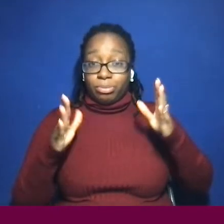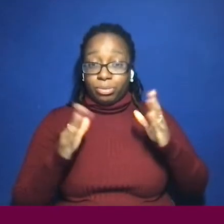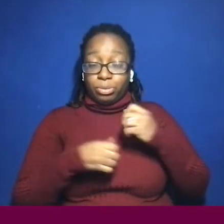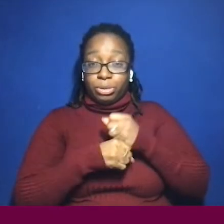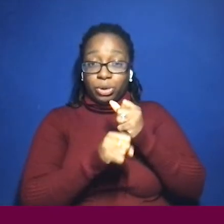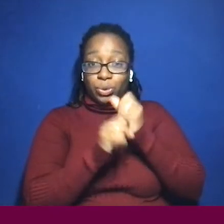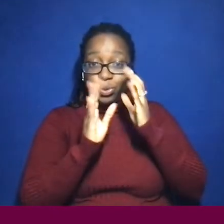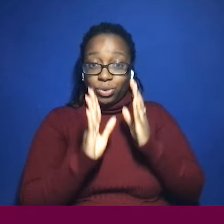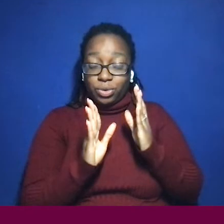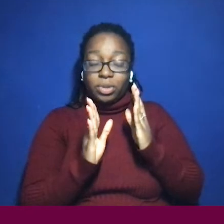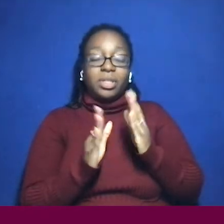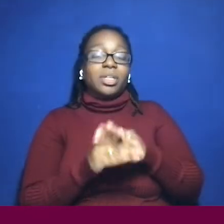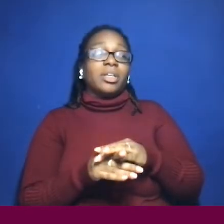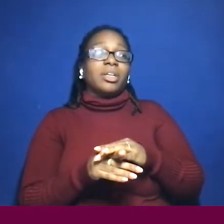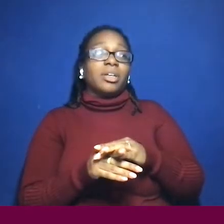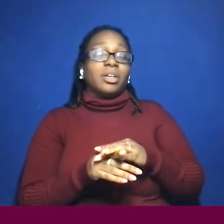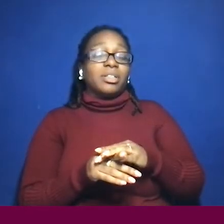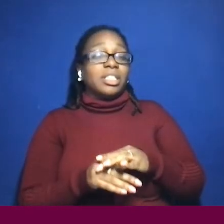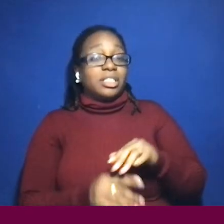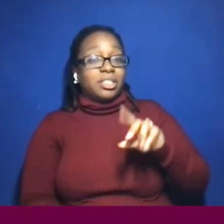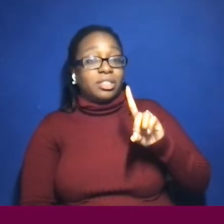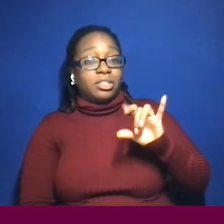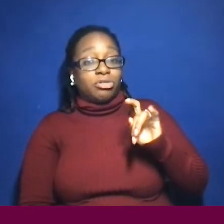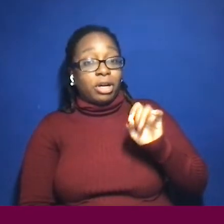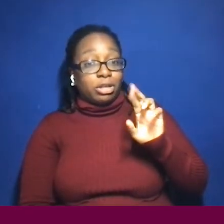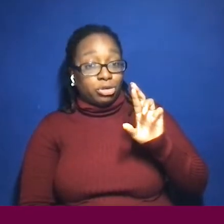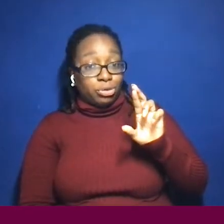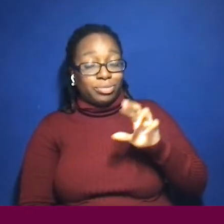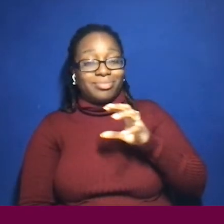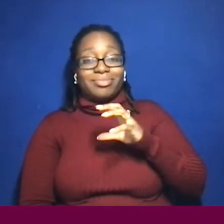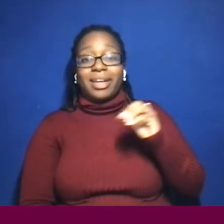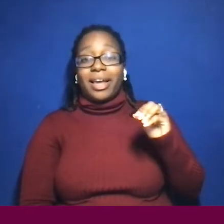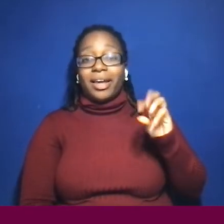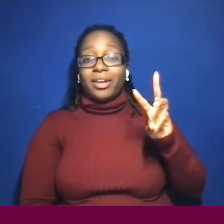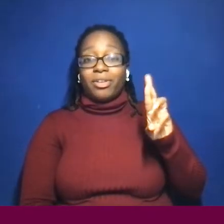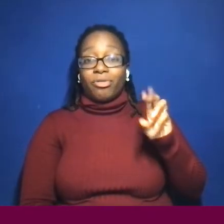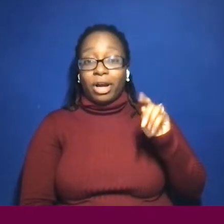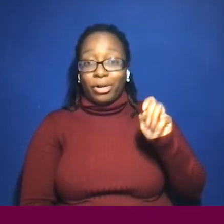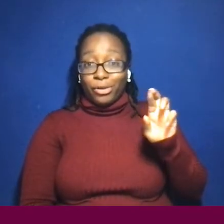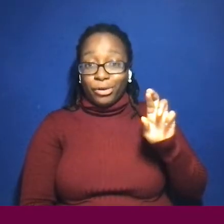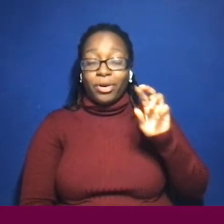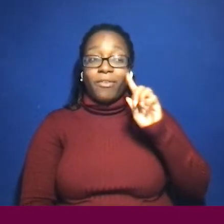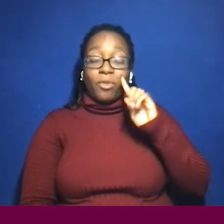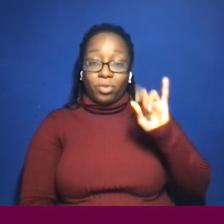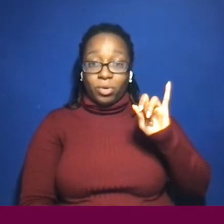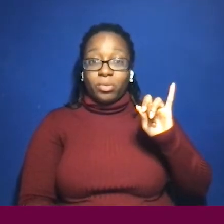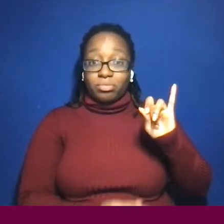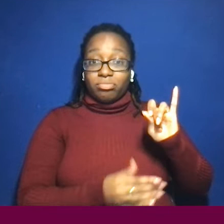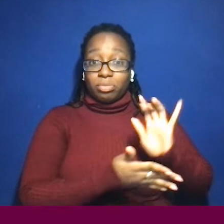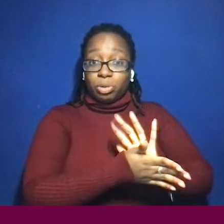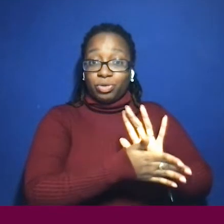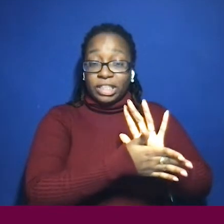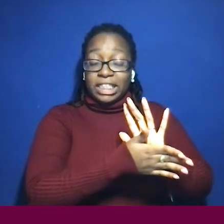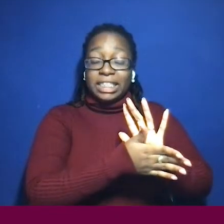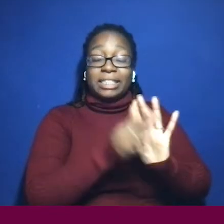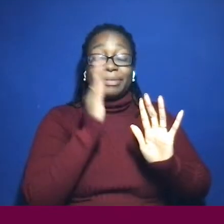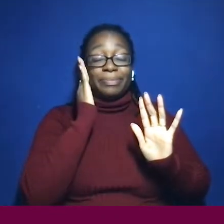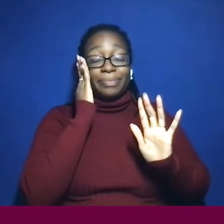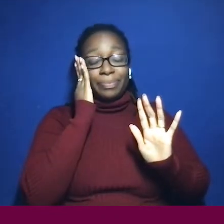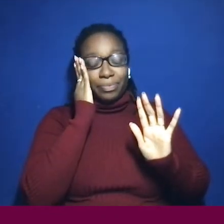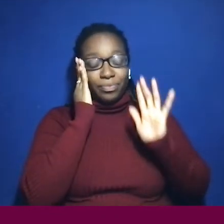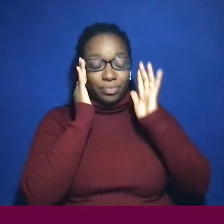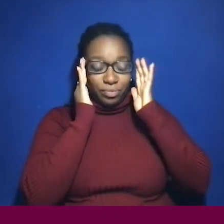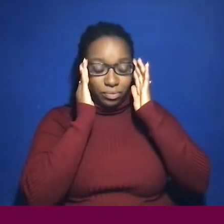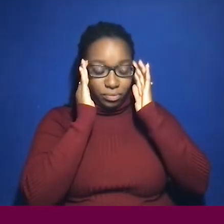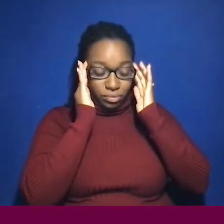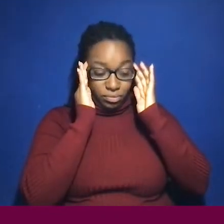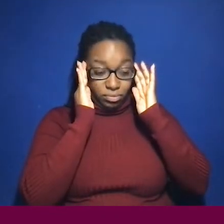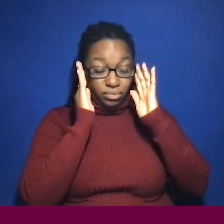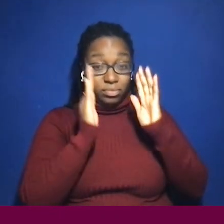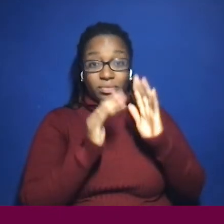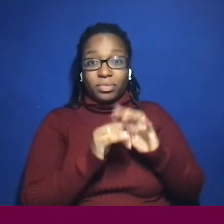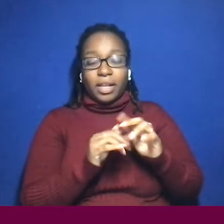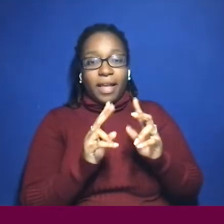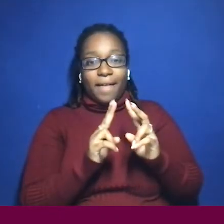directors and the writers, the main directors and the sole writers of the series who are very very